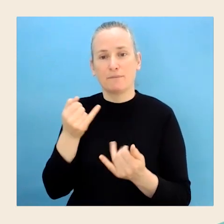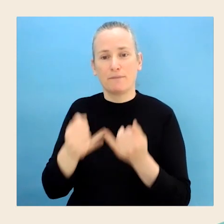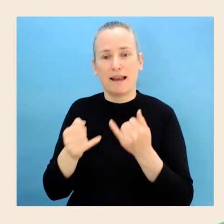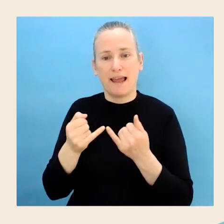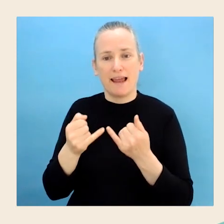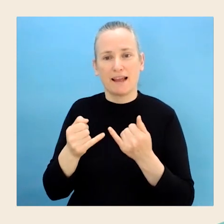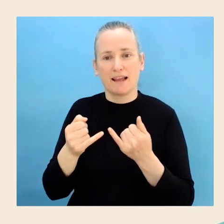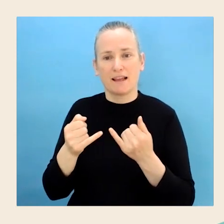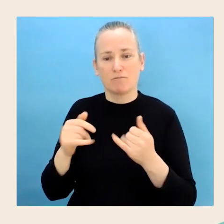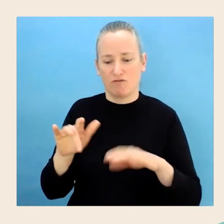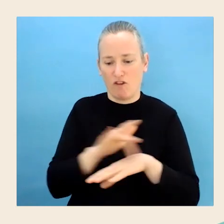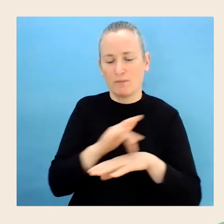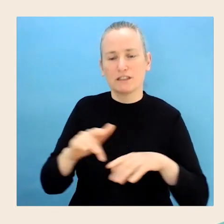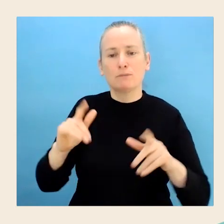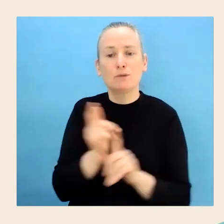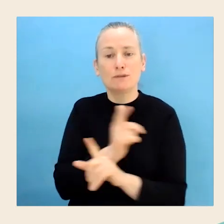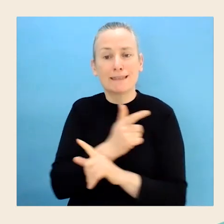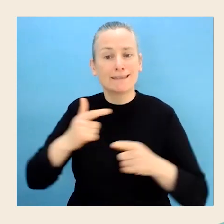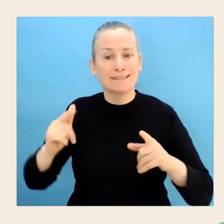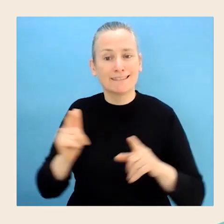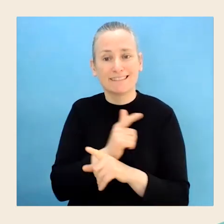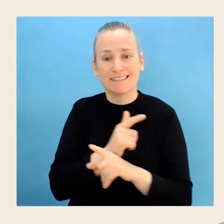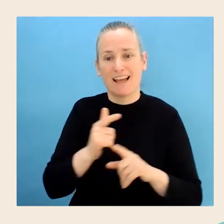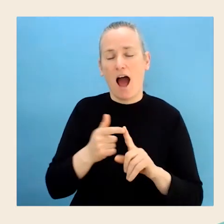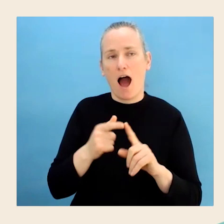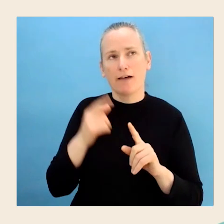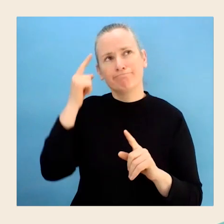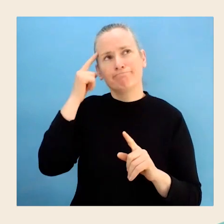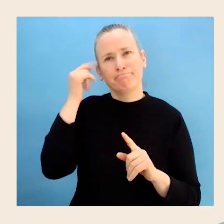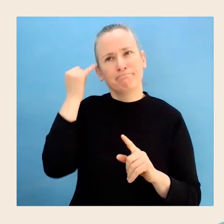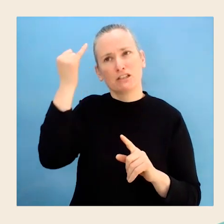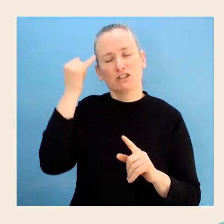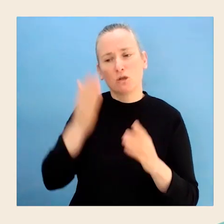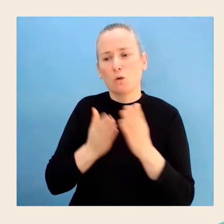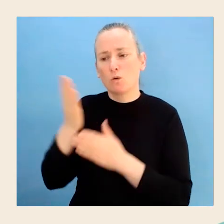And I was imagining that I would go to music college.